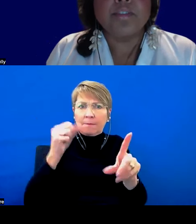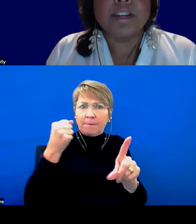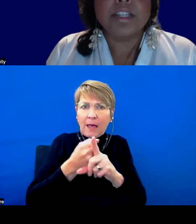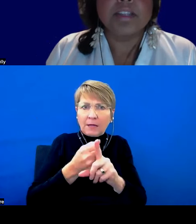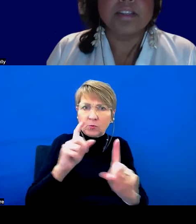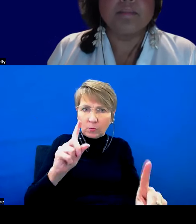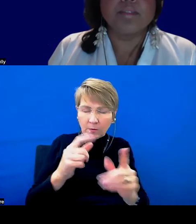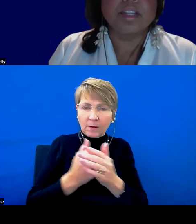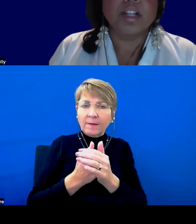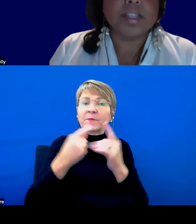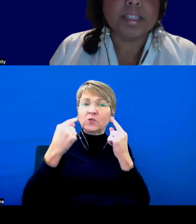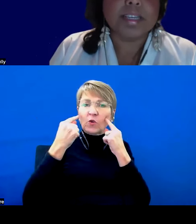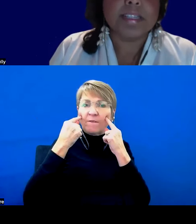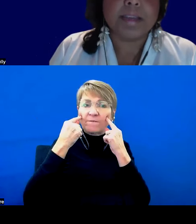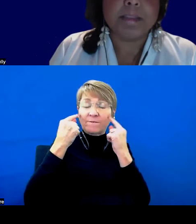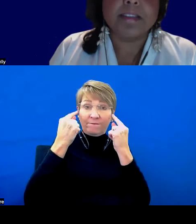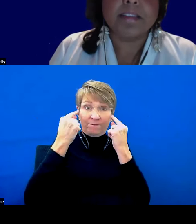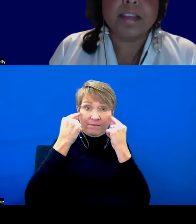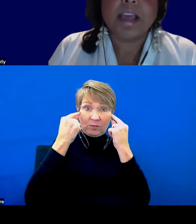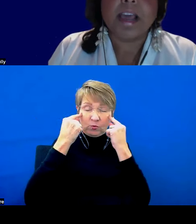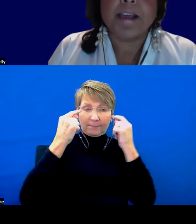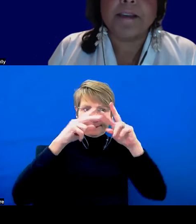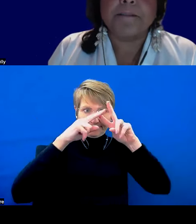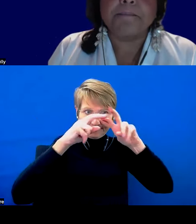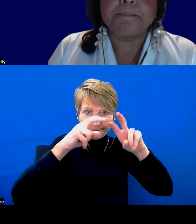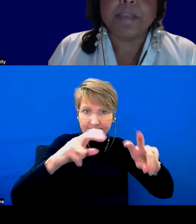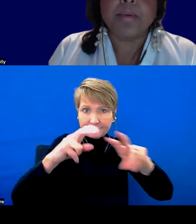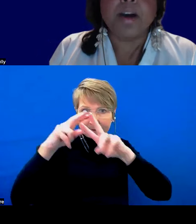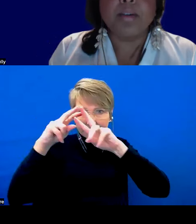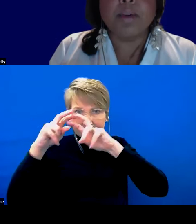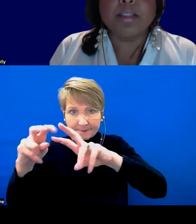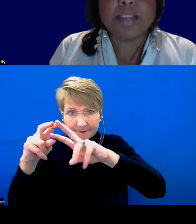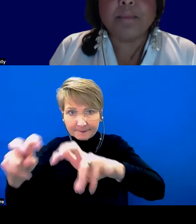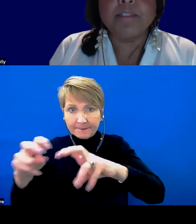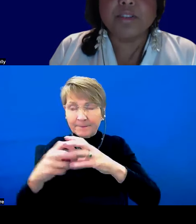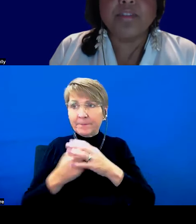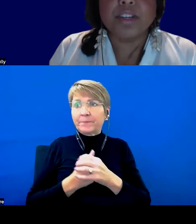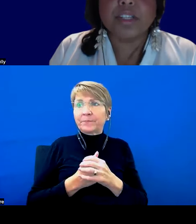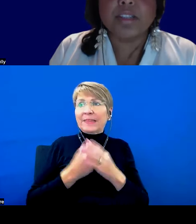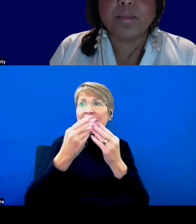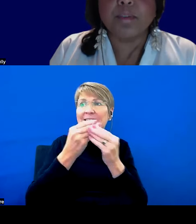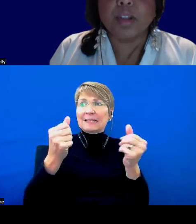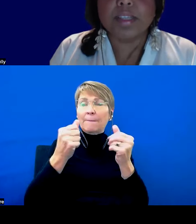functions are most closely examined, while some visual functions are more closely